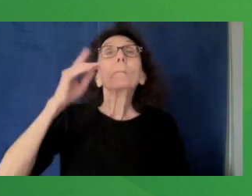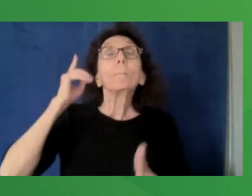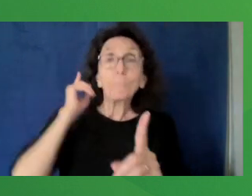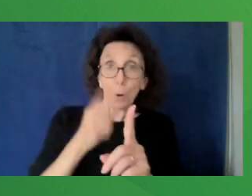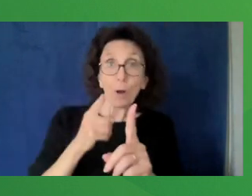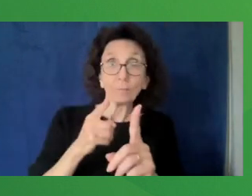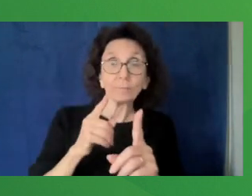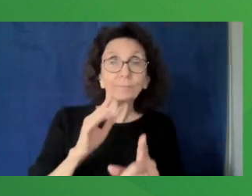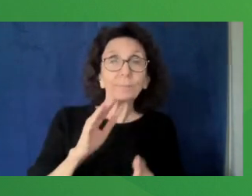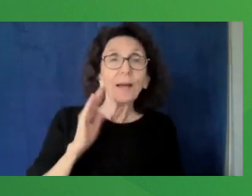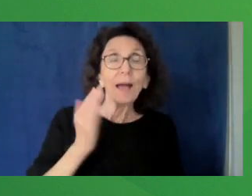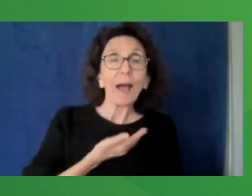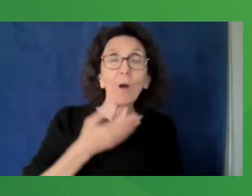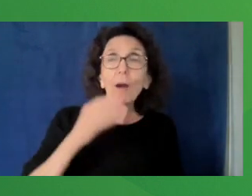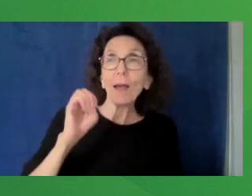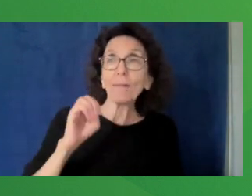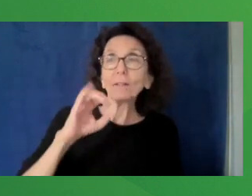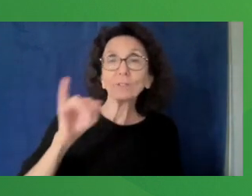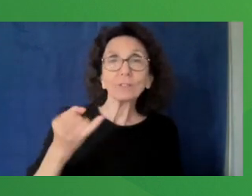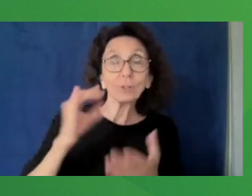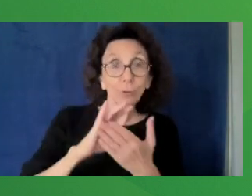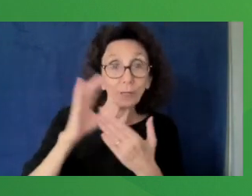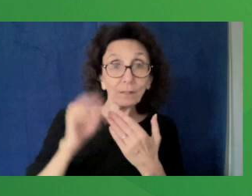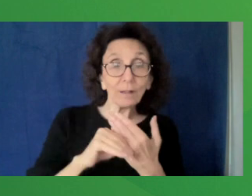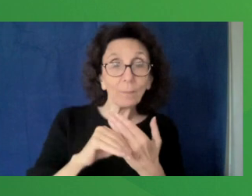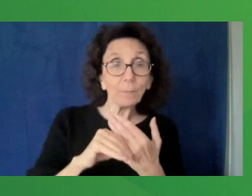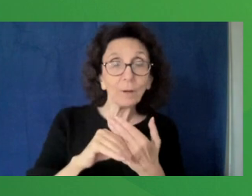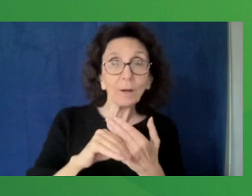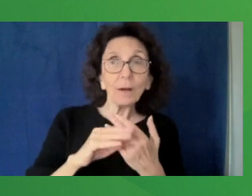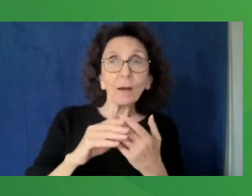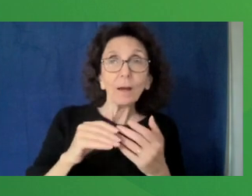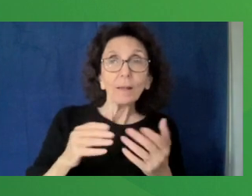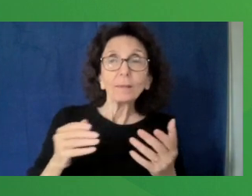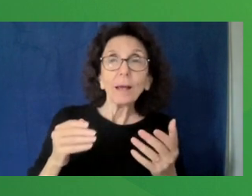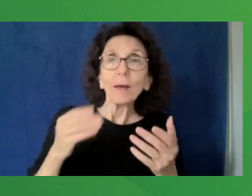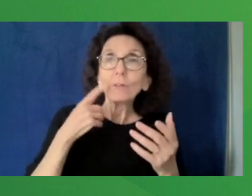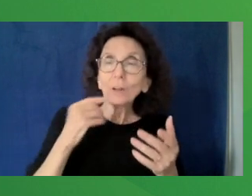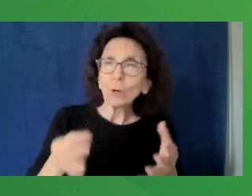curriculum was excelled at taking matters that are growing more complex each and every day and